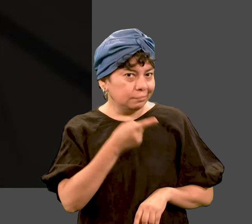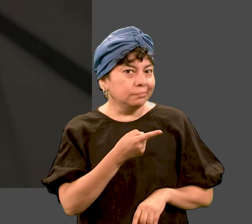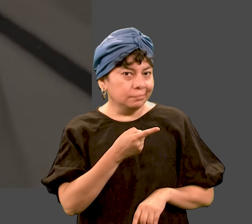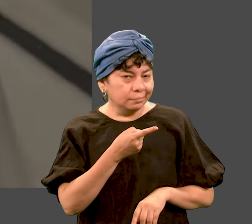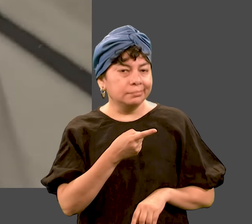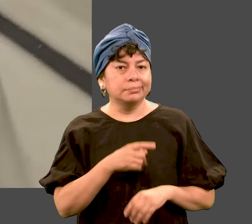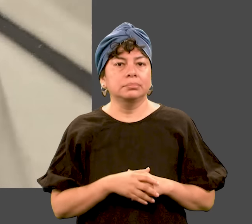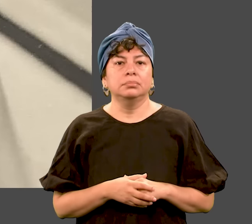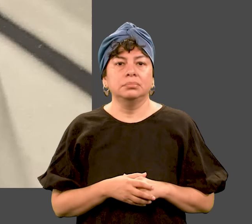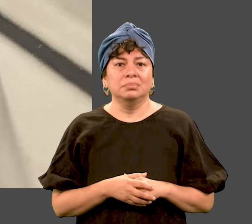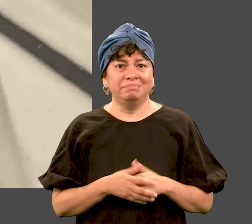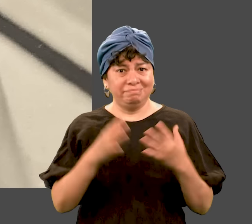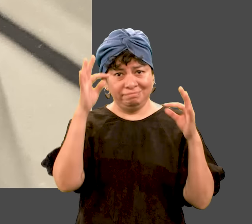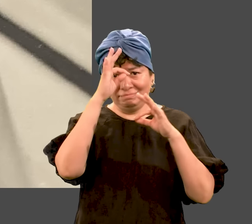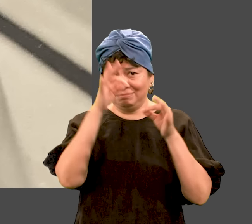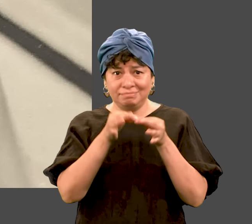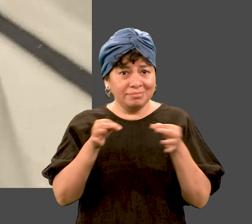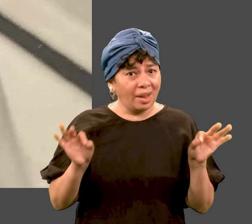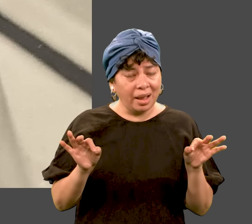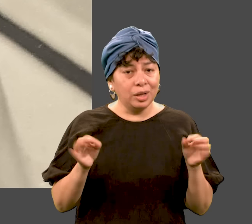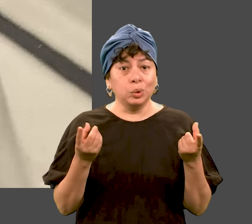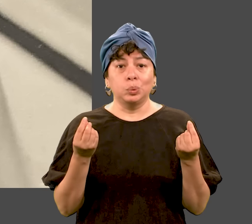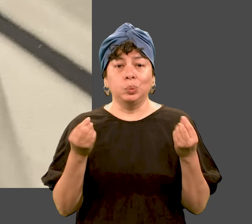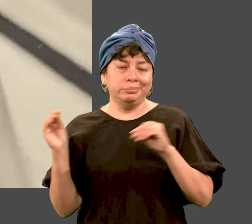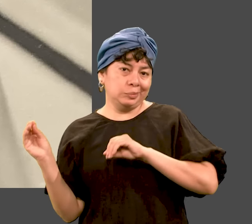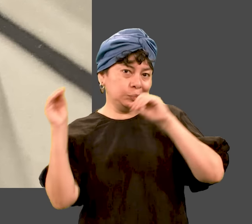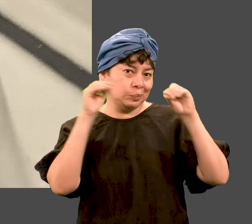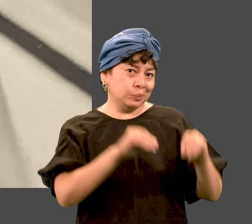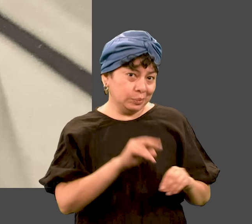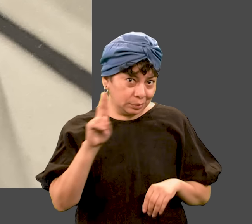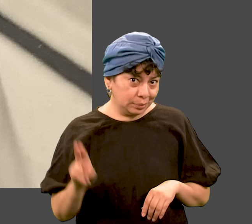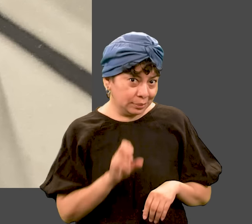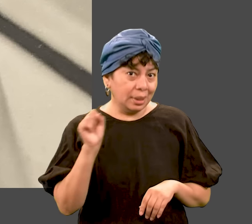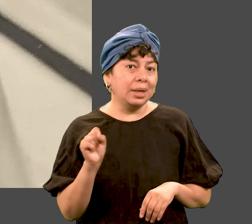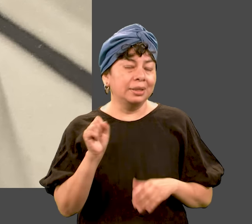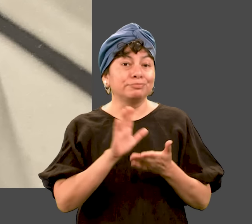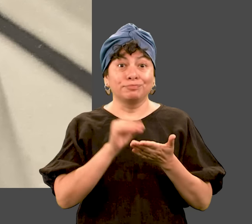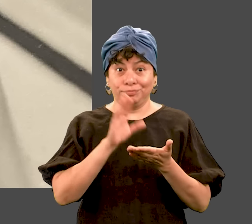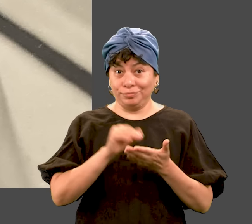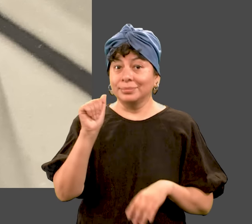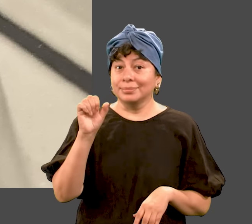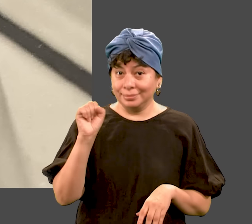She did not have language until her family moved to the U.S. and she learned American Sign Language.